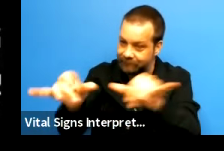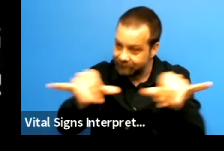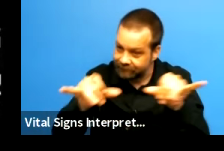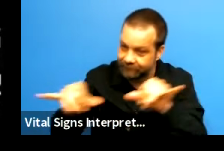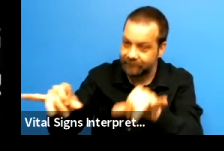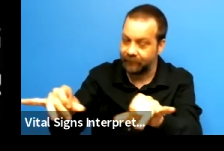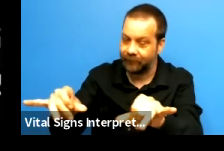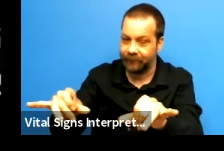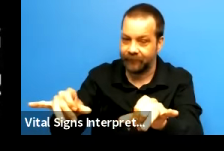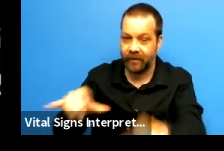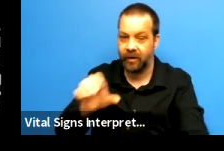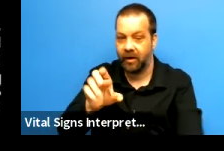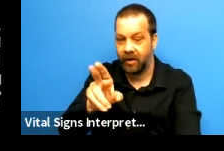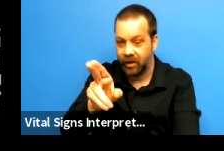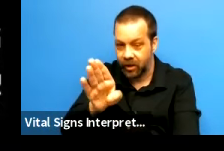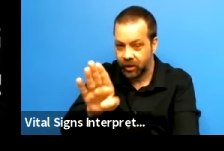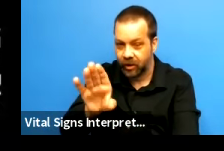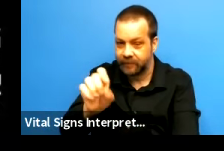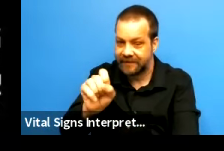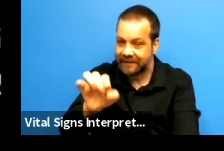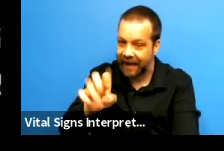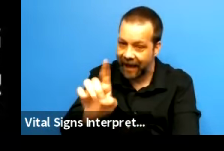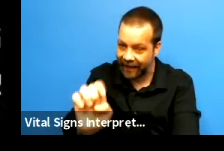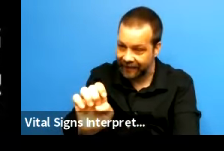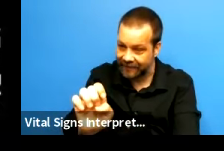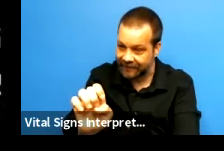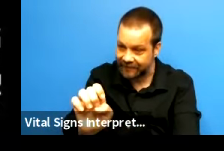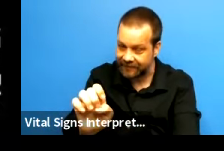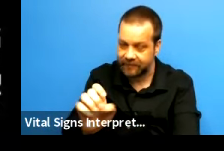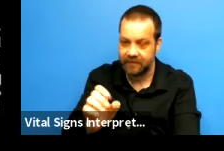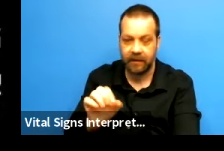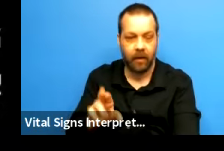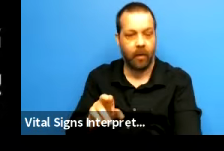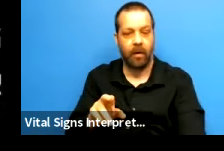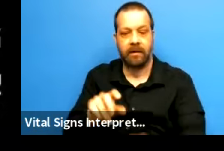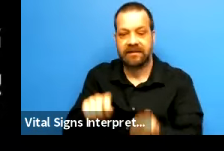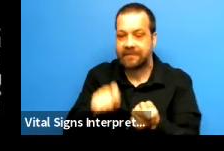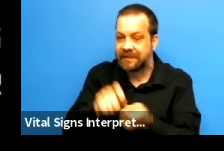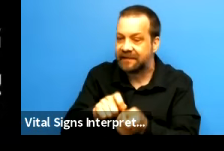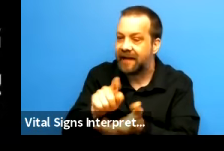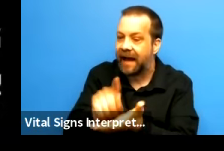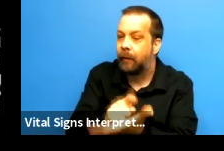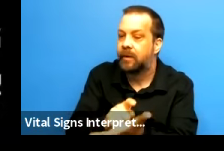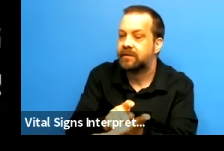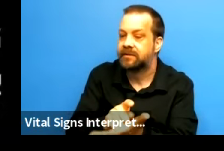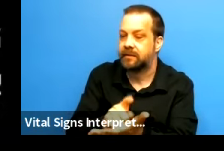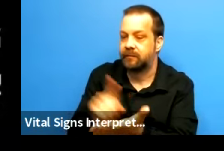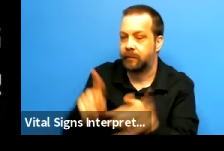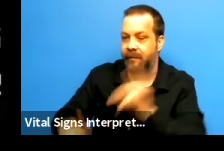pick up to having special or designated hours for people with disabilities or older adults.